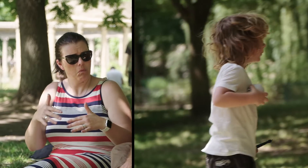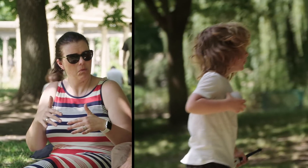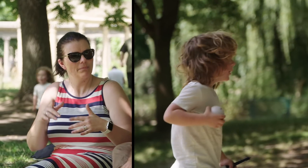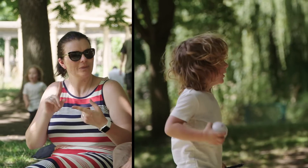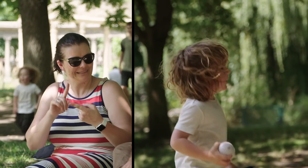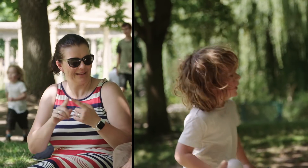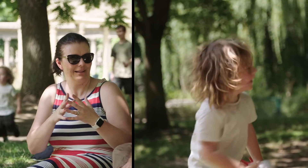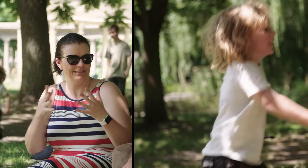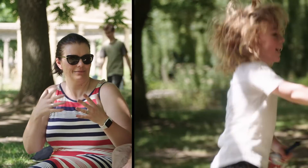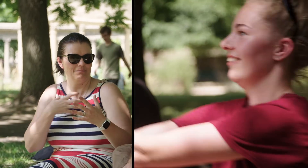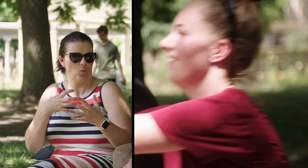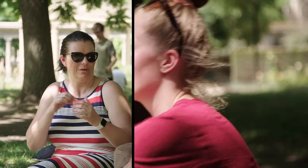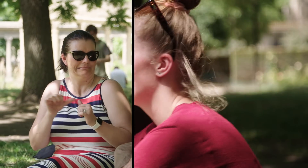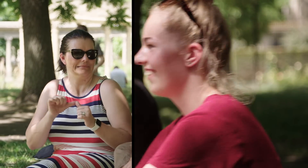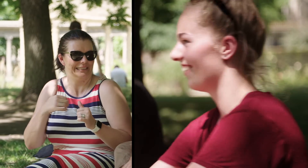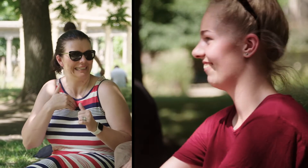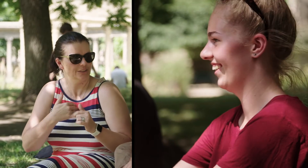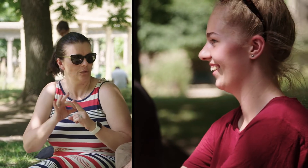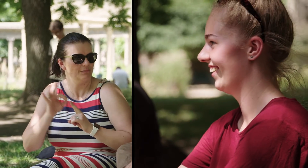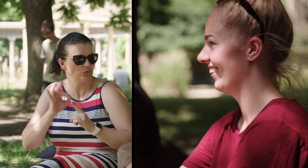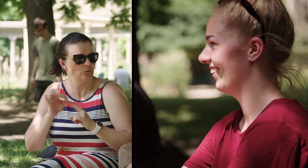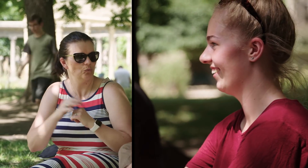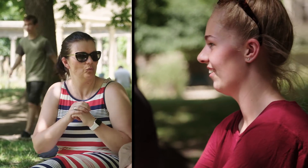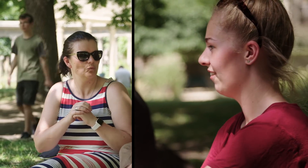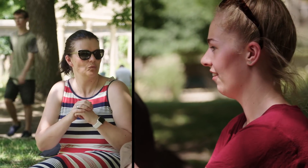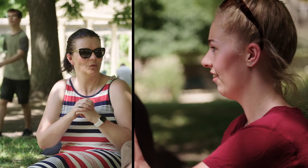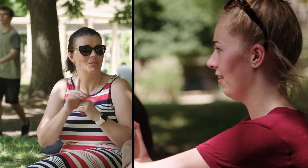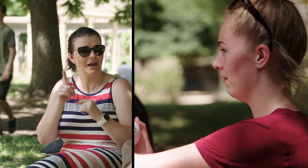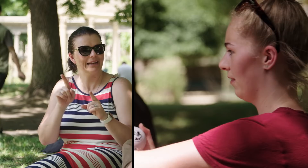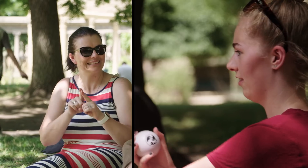Often we think, 'Oh, we're at the bottom of the world, 'things are pretty bad for us,' but on the whole, we're doing OK.